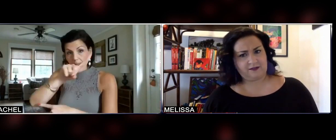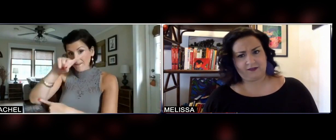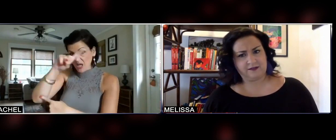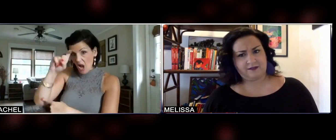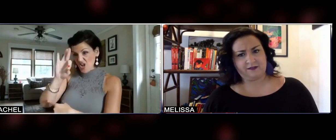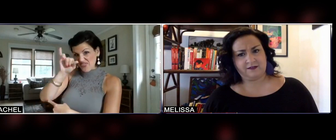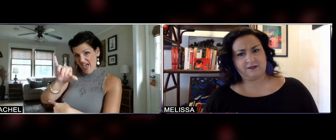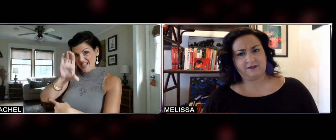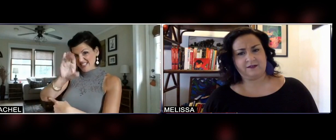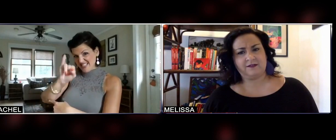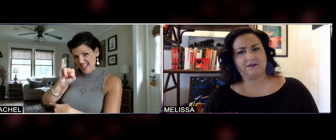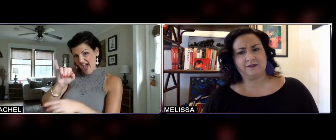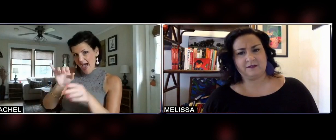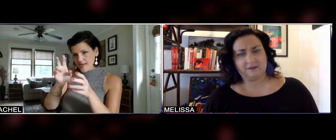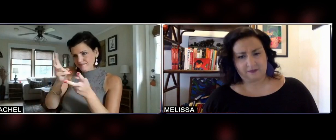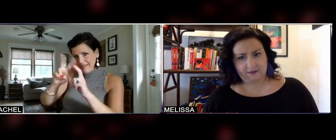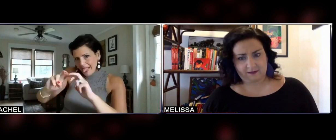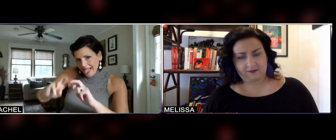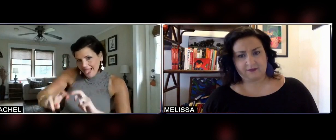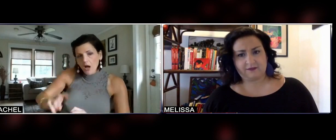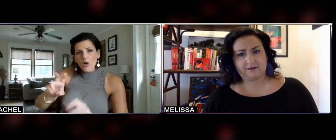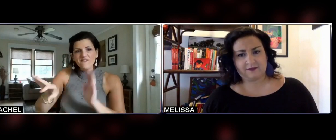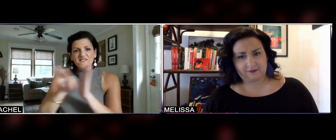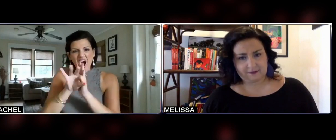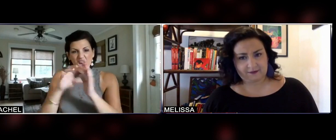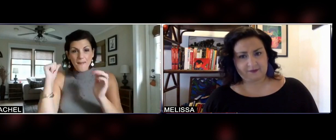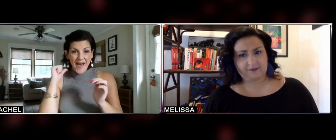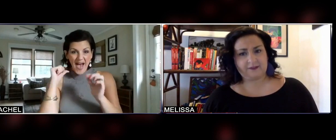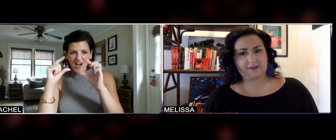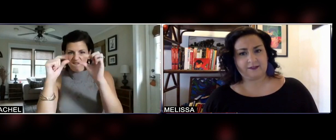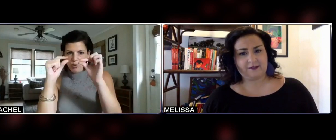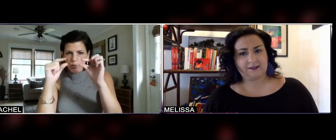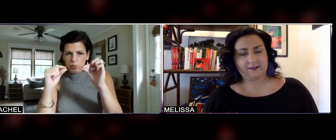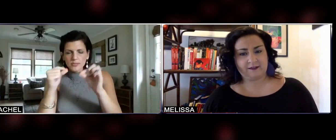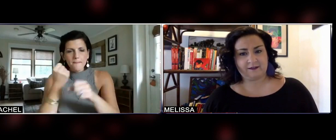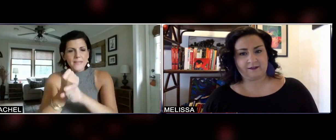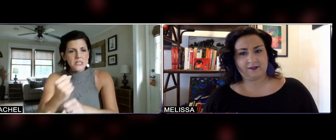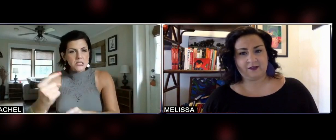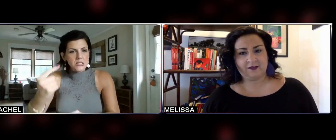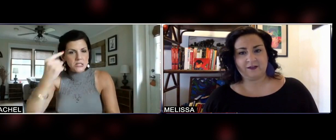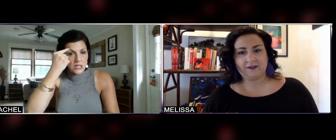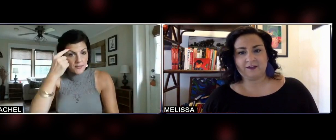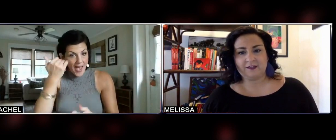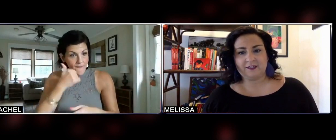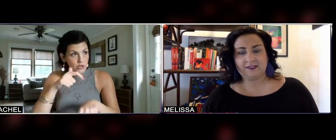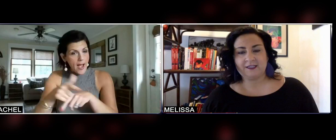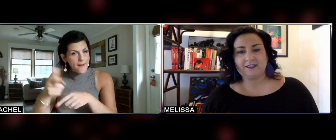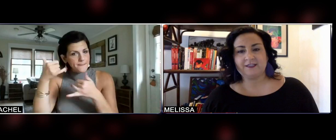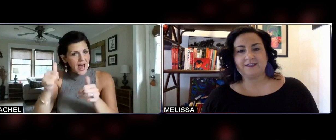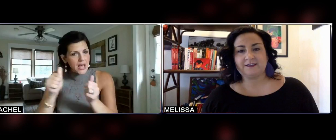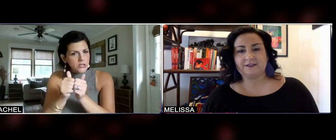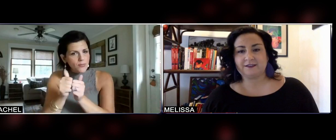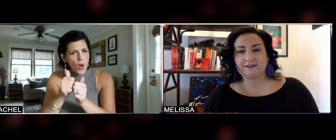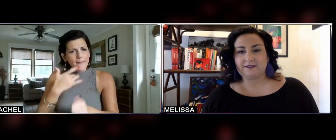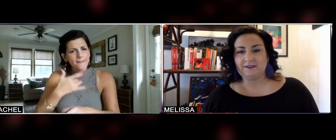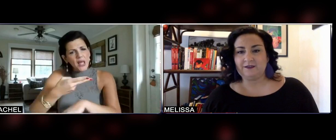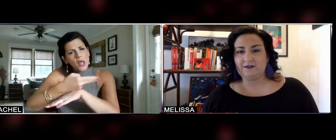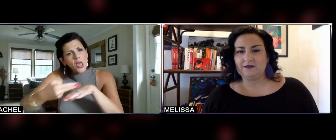That was how we found out about his back issues. It makes sense now because everytime he plays sports,